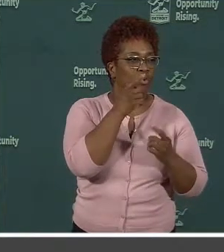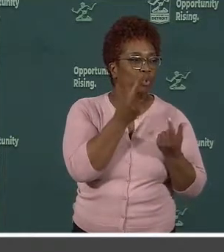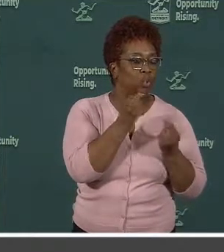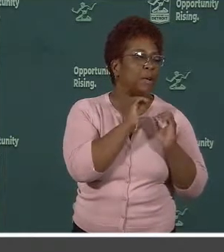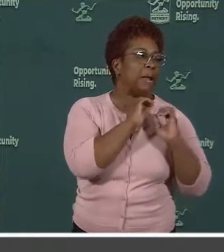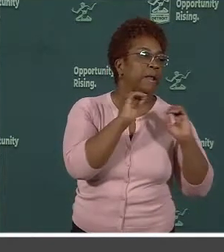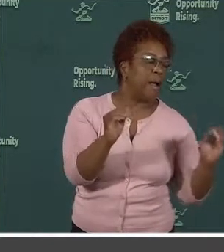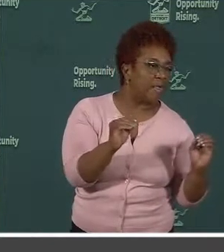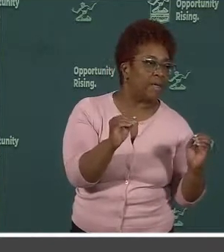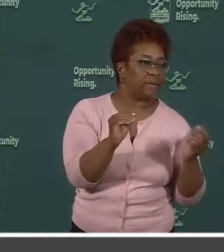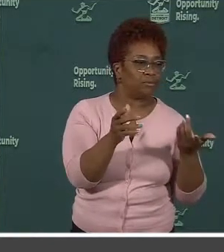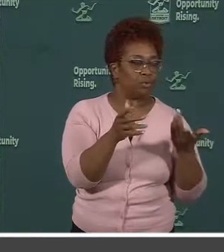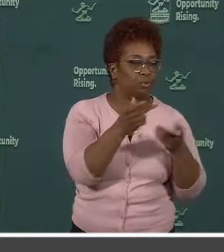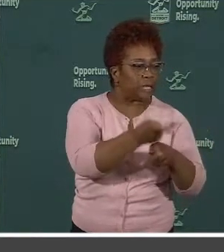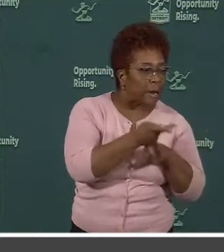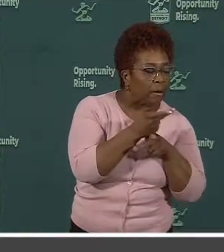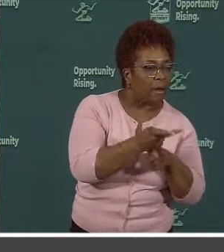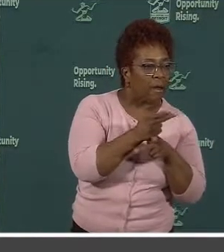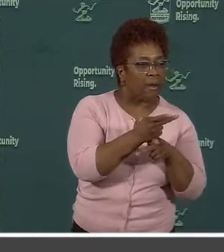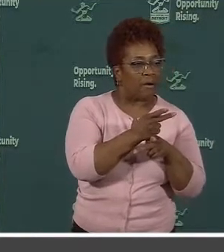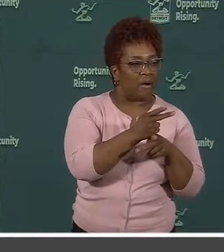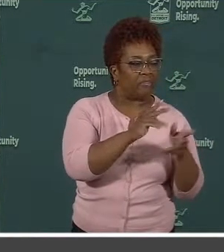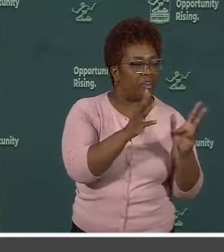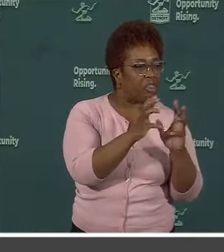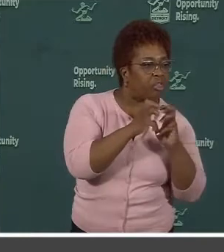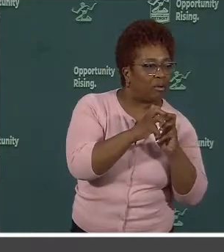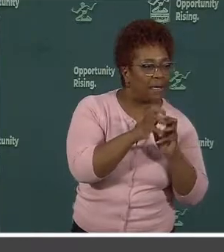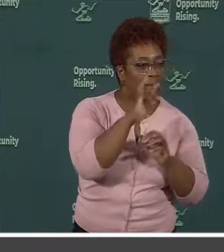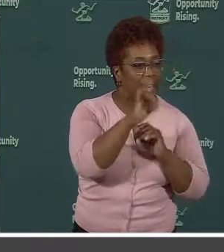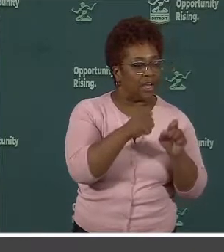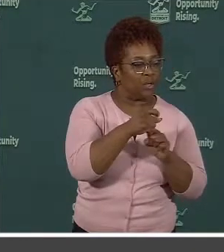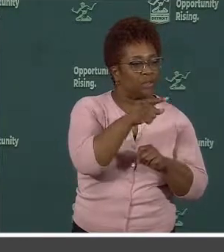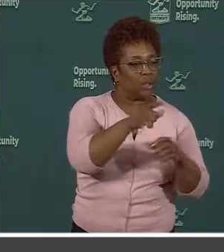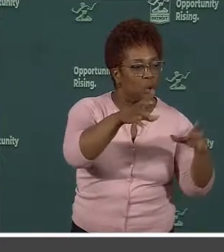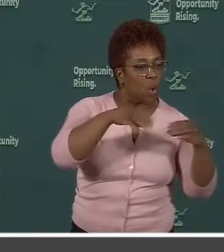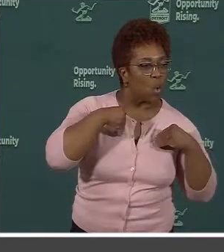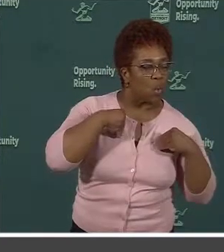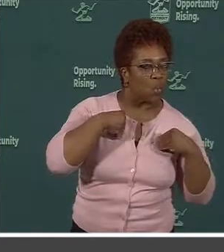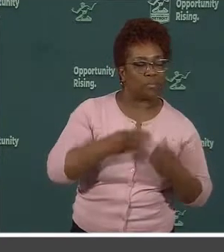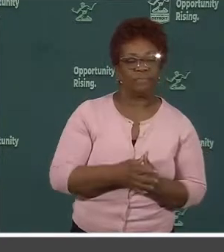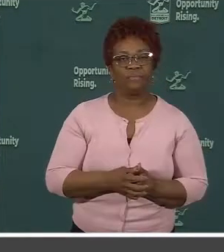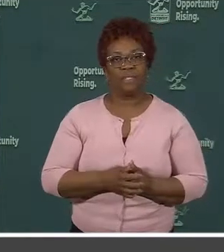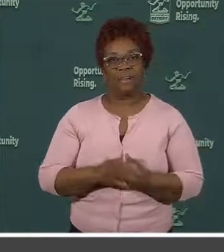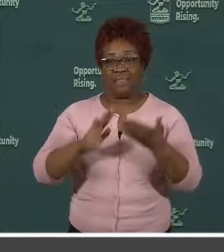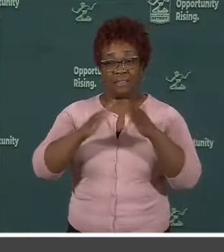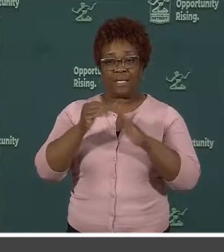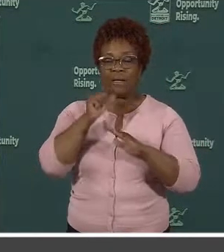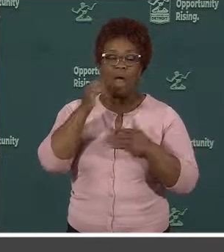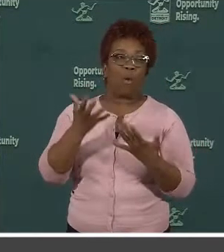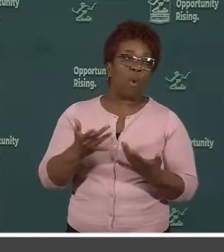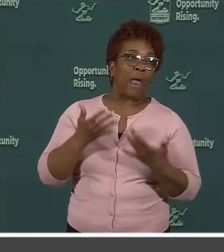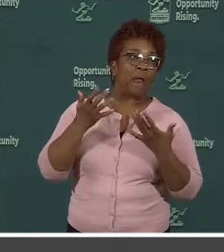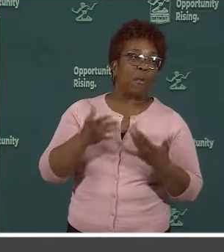IN THE EIGHT YEARS THAT HE'S OWNED IT AND SO THE CITY WAS NOT SITTING BY WE'VE ALREADY SINCE 2007 DEMOLISHED ONE